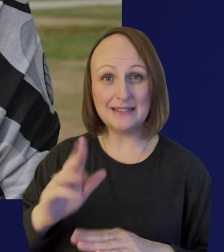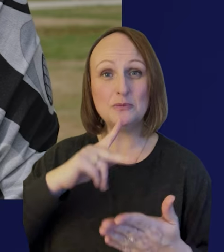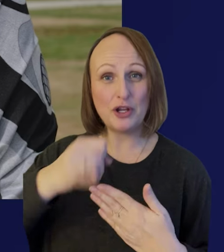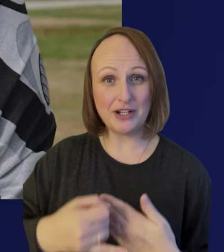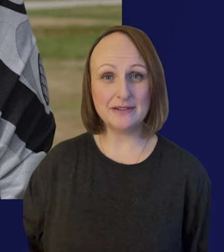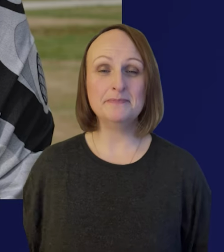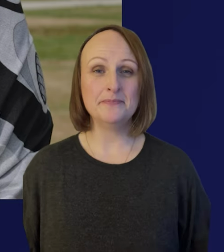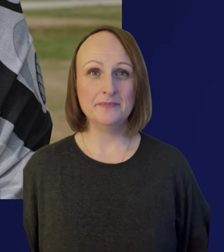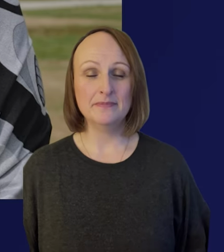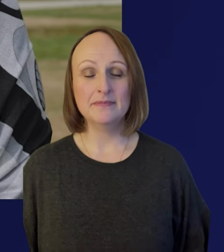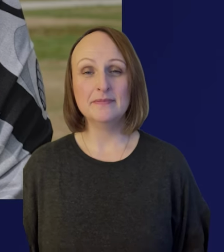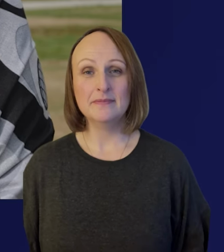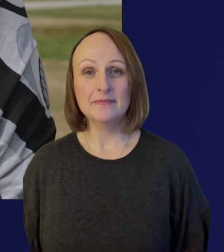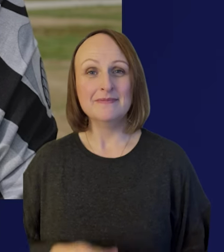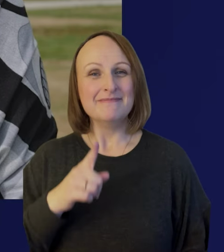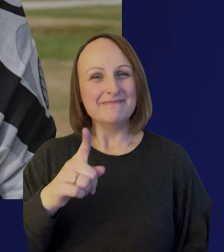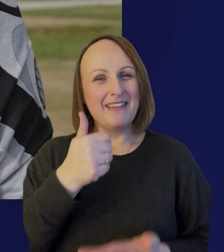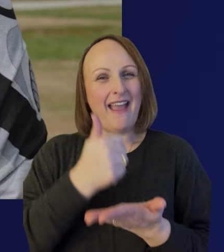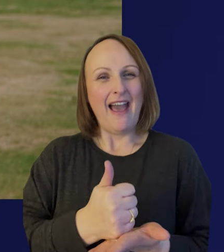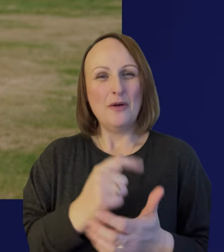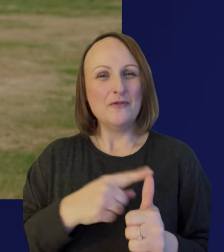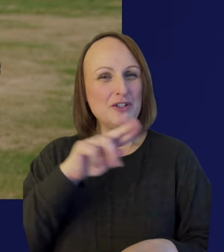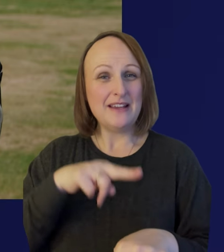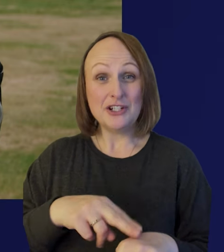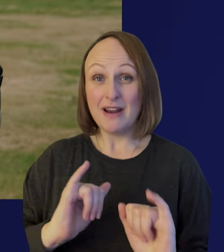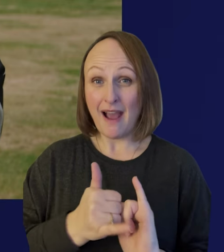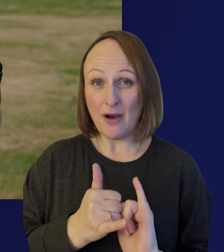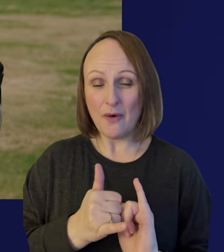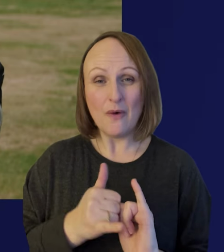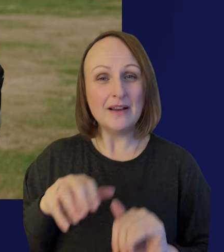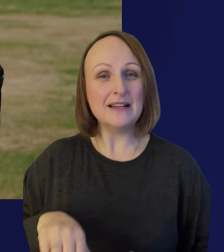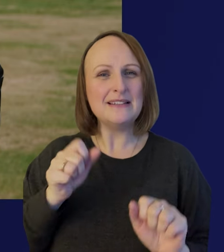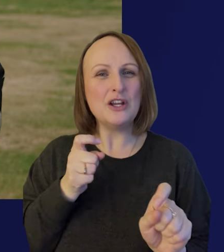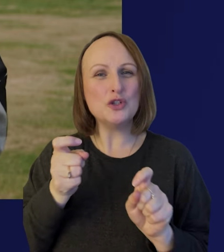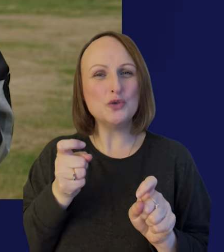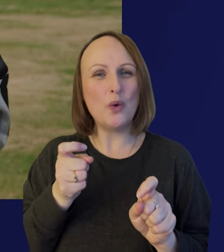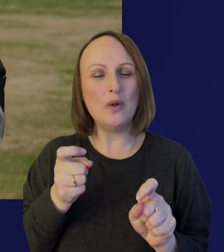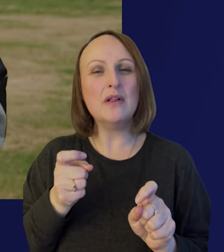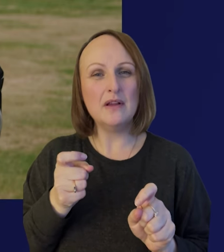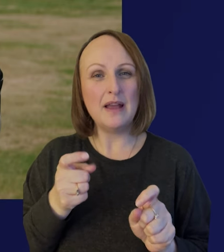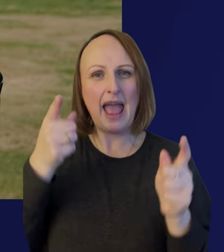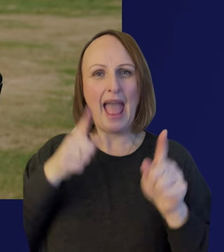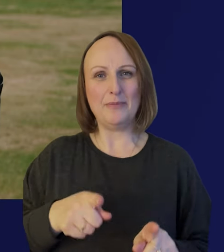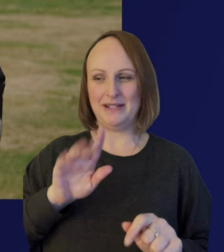(NAHTSI'/TANIA): It is helping First Nations to take control of what's happening in our community